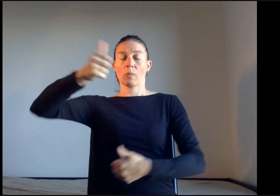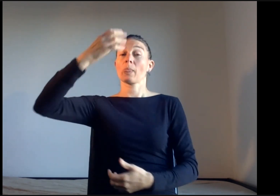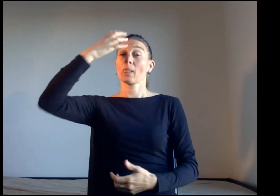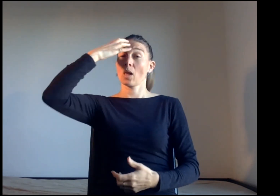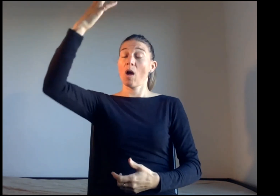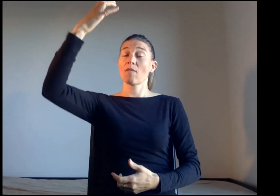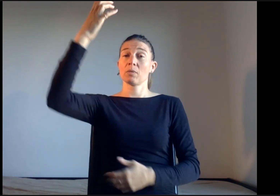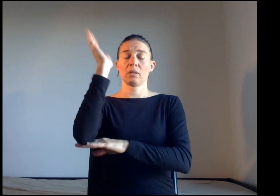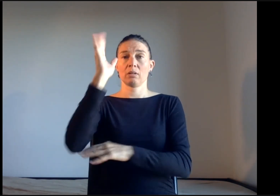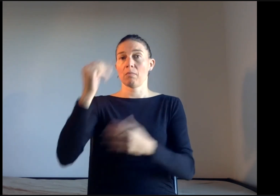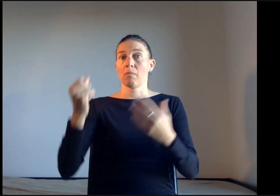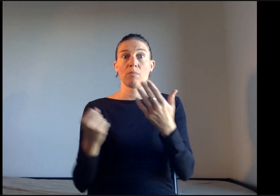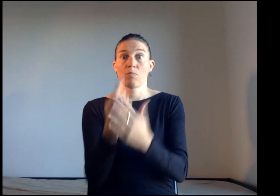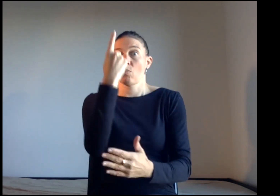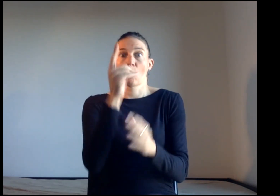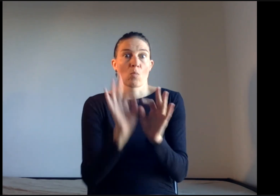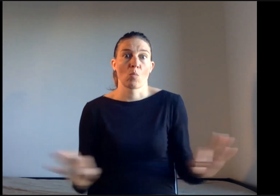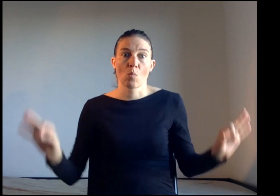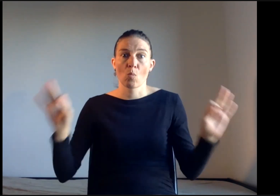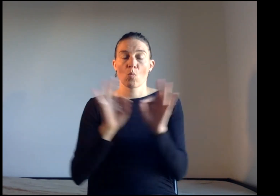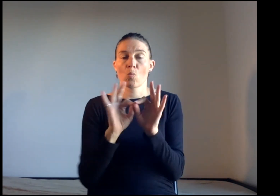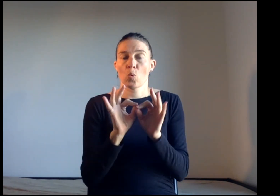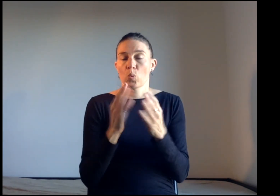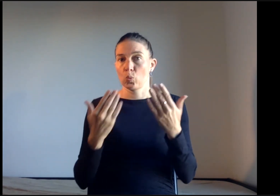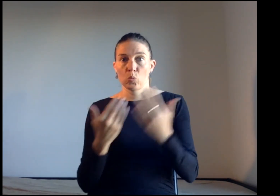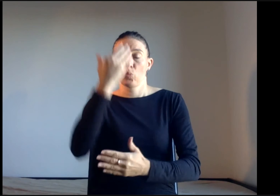the newest information about the COVID-19,